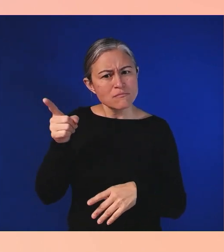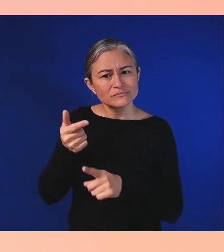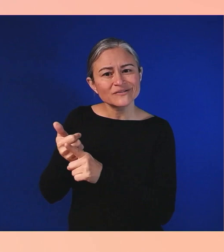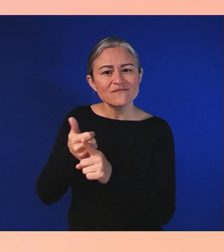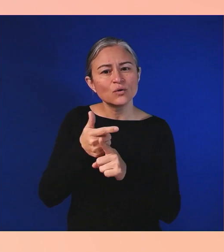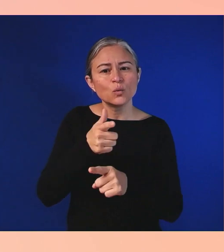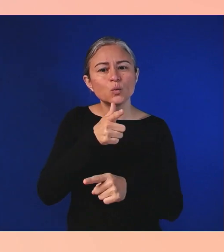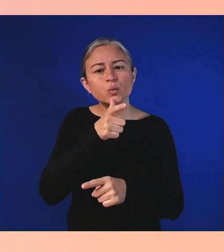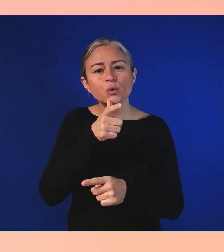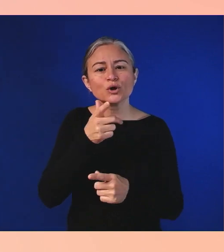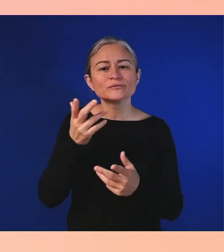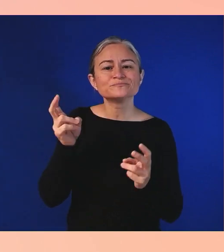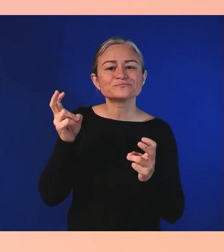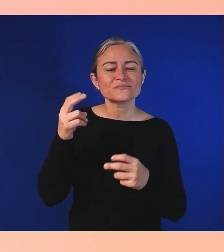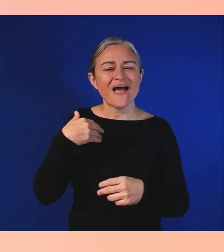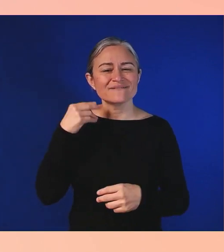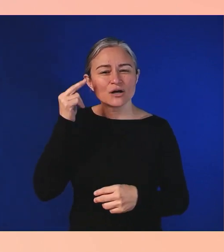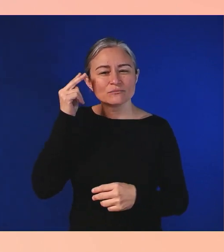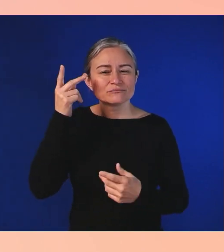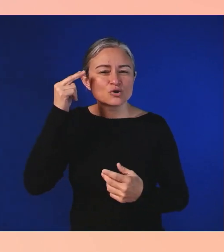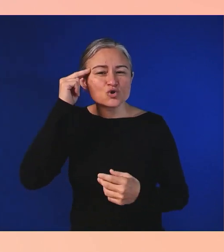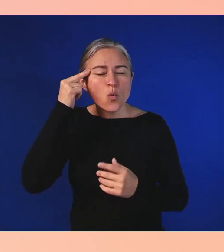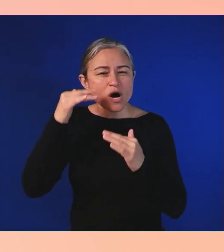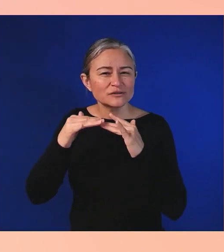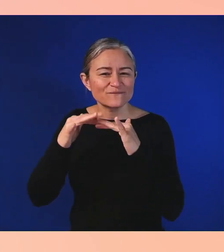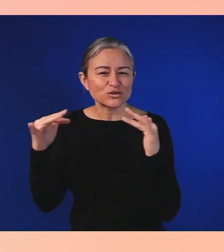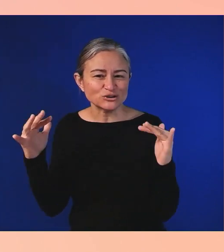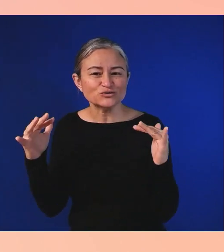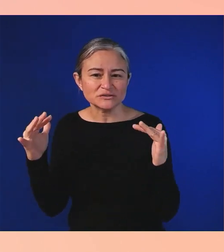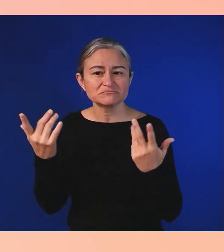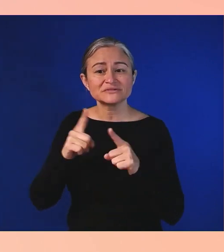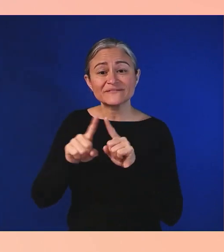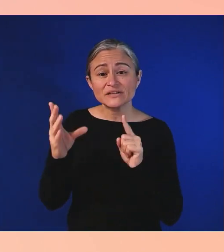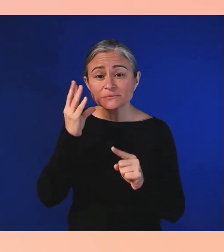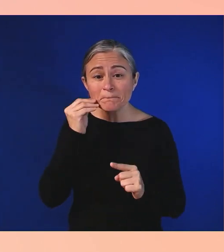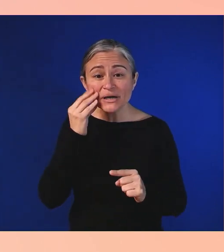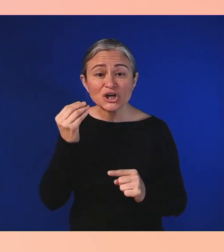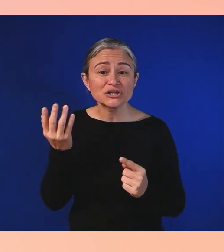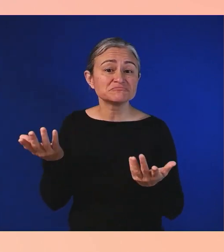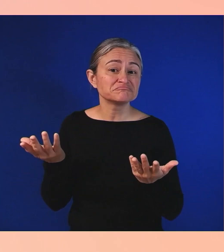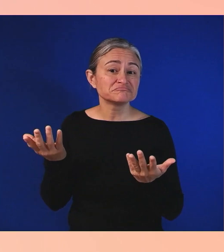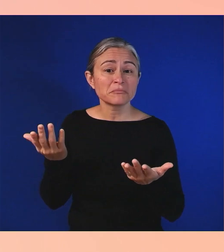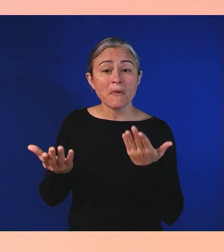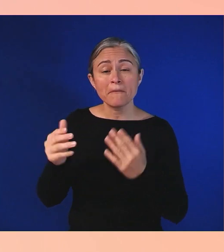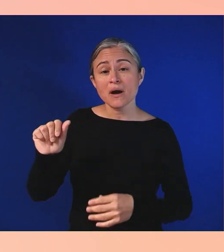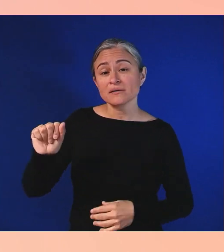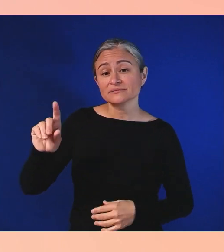It's an important reminder that as product creators we need to stay attuned to our customers' personalized needs,